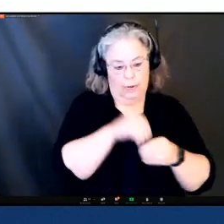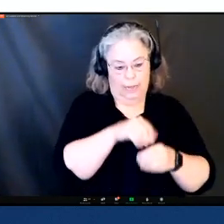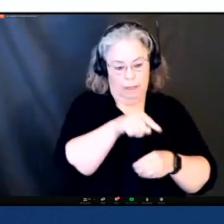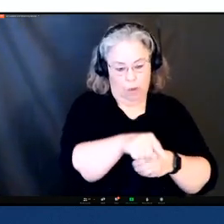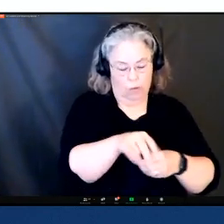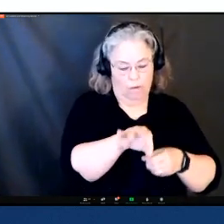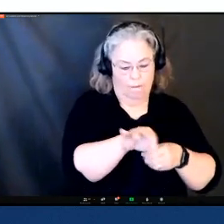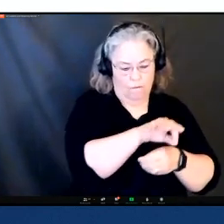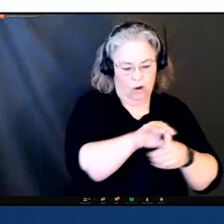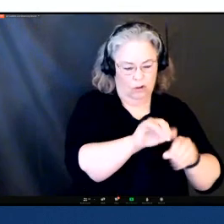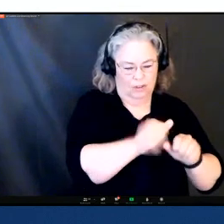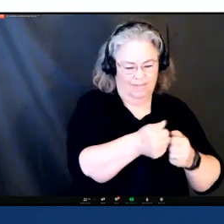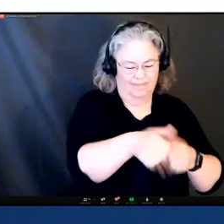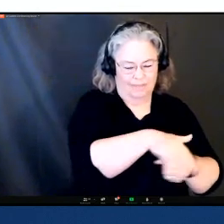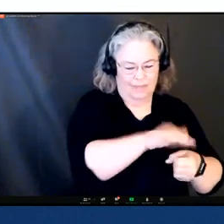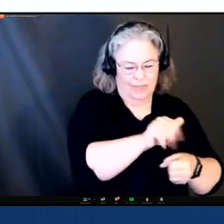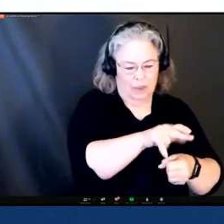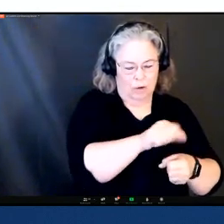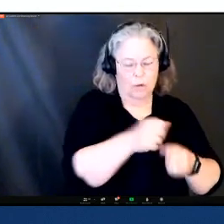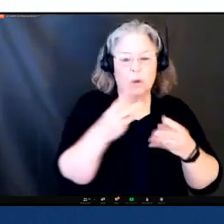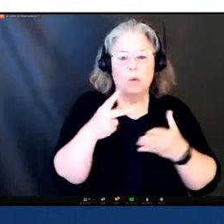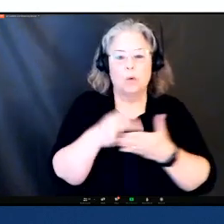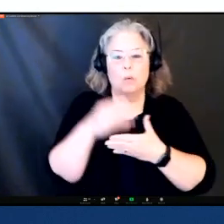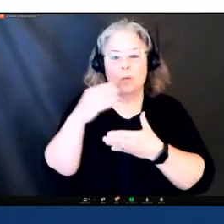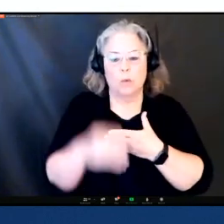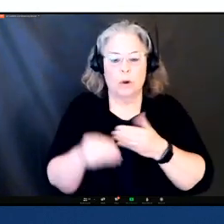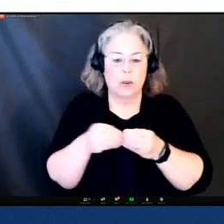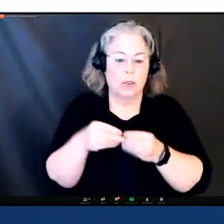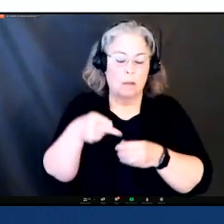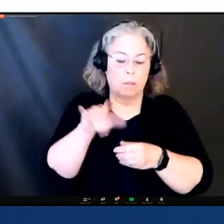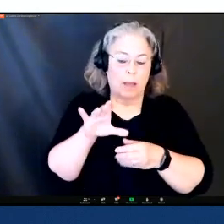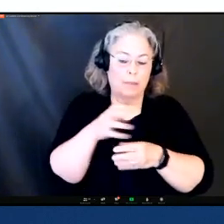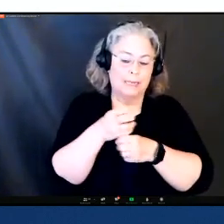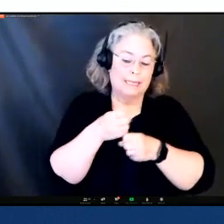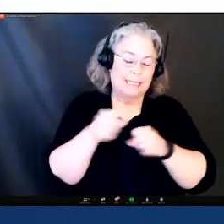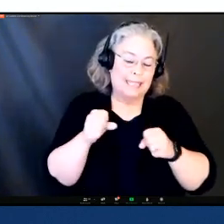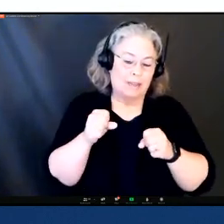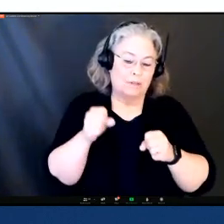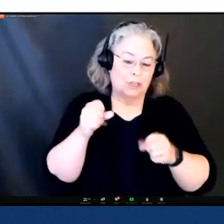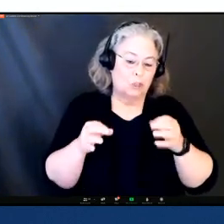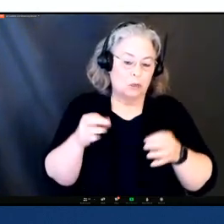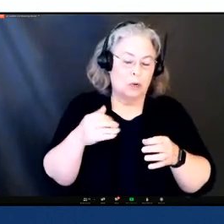Many of the programs and services in the Public Safety and Justice functional area have historically always been